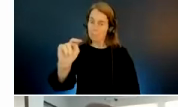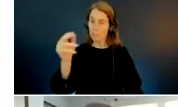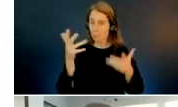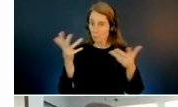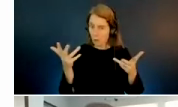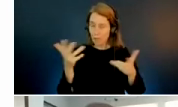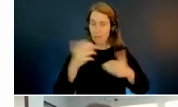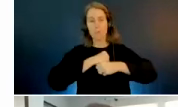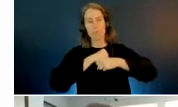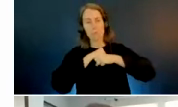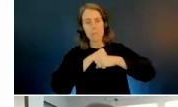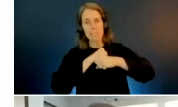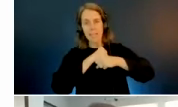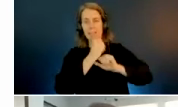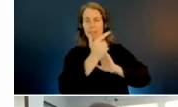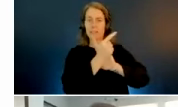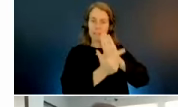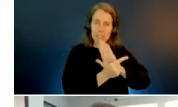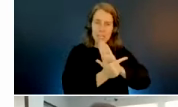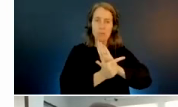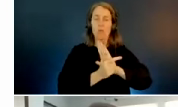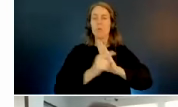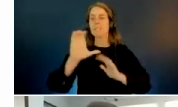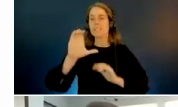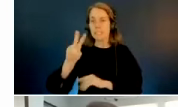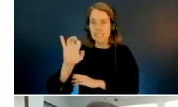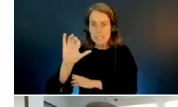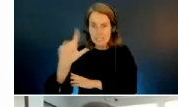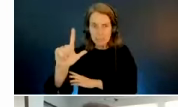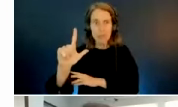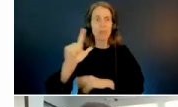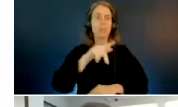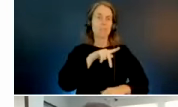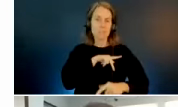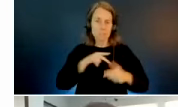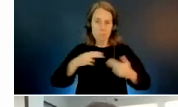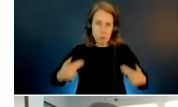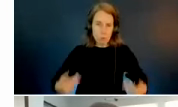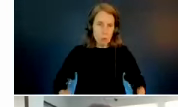disabilities in South Carolina and um we were known for a very long time as Protection and